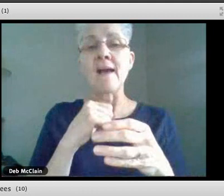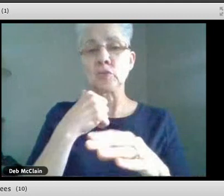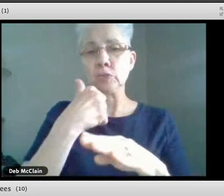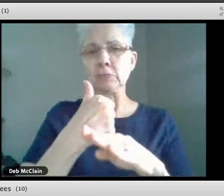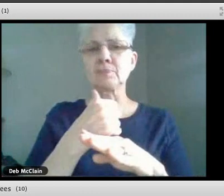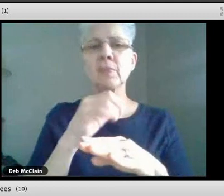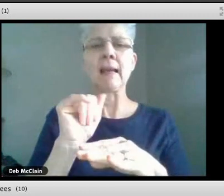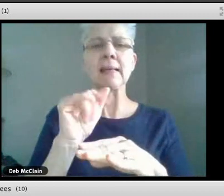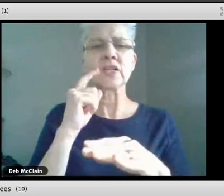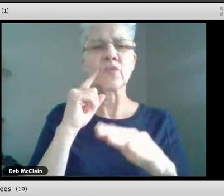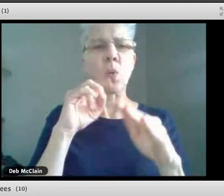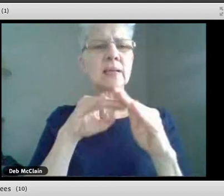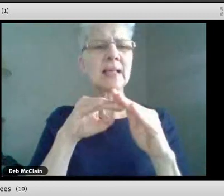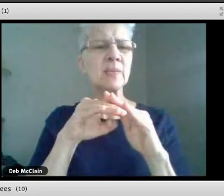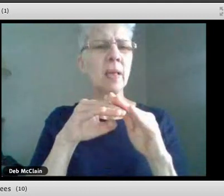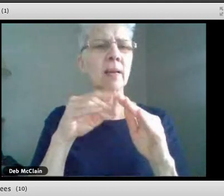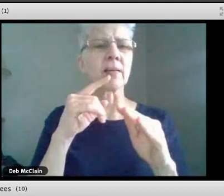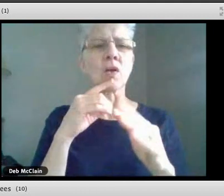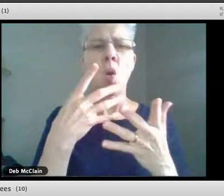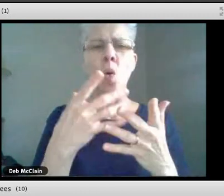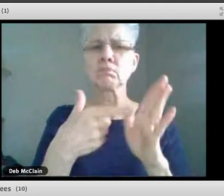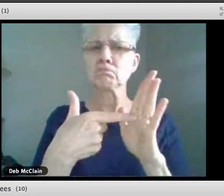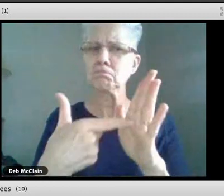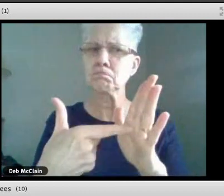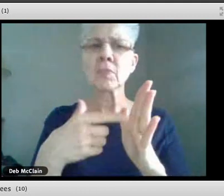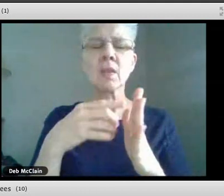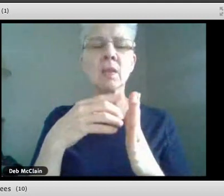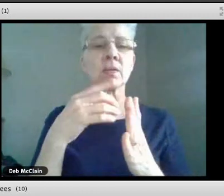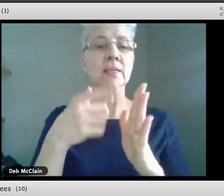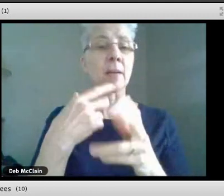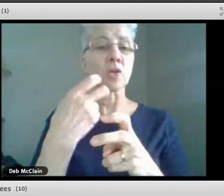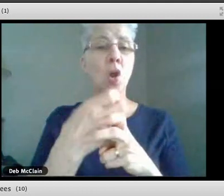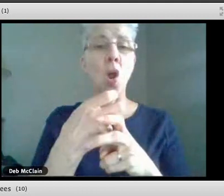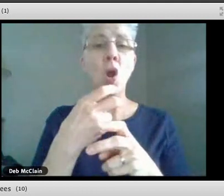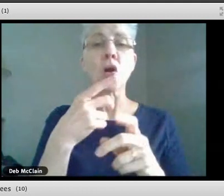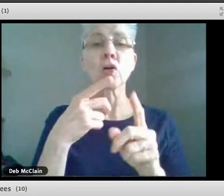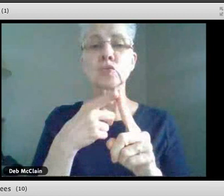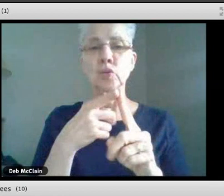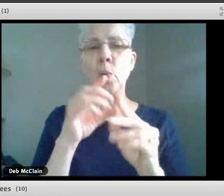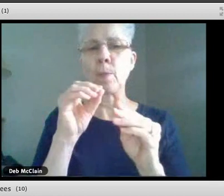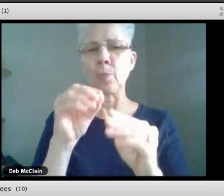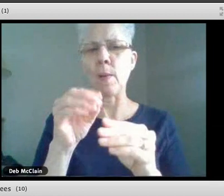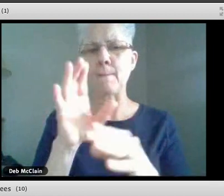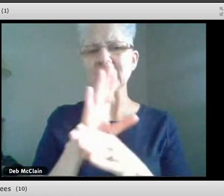for accessibility like a business case, and sometimes it's hard to equate libraries in a business environment